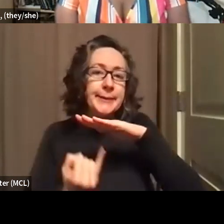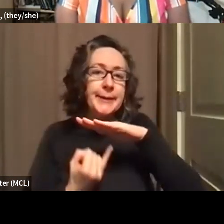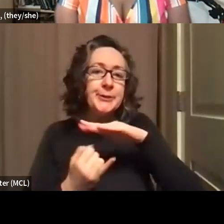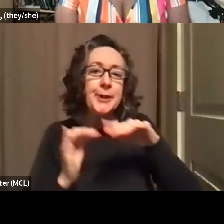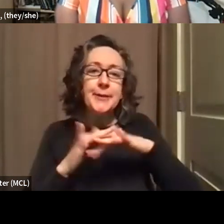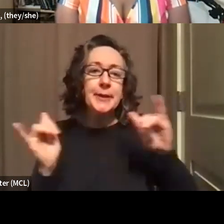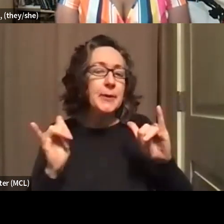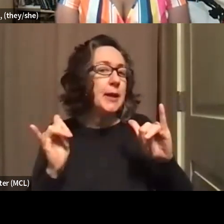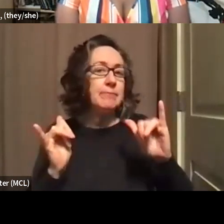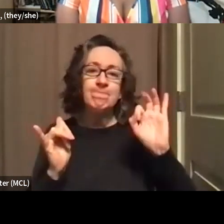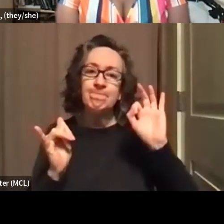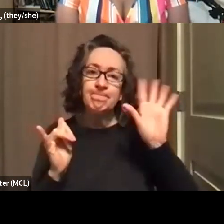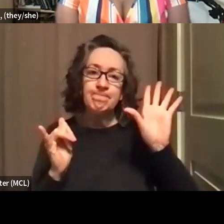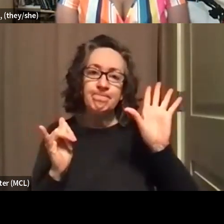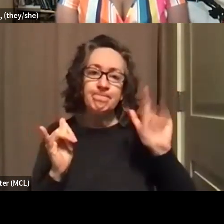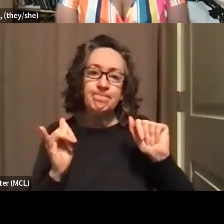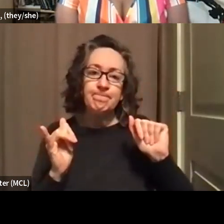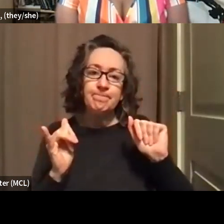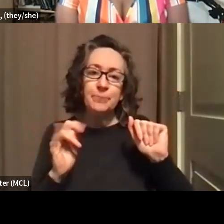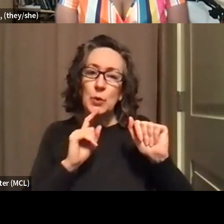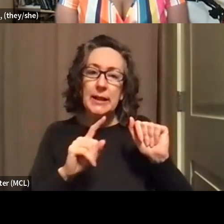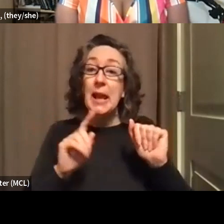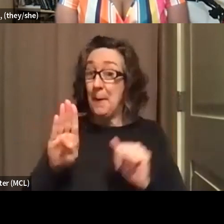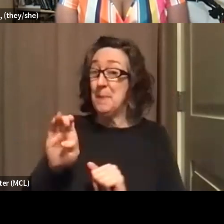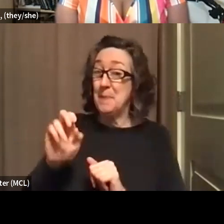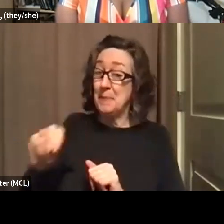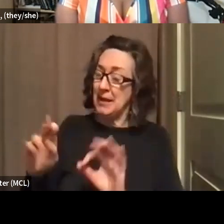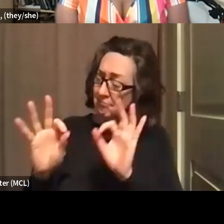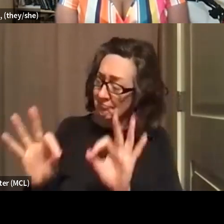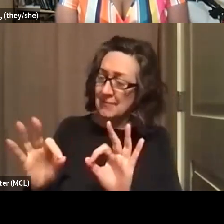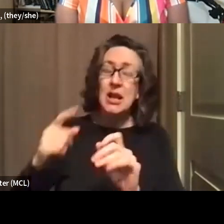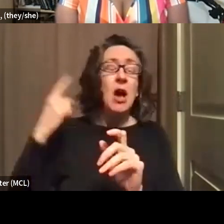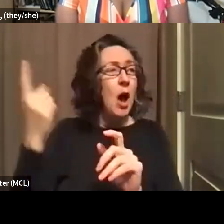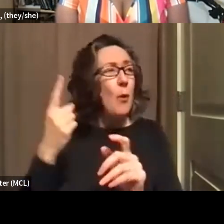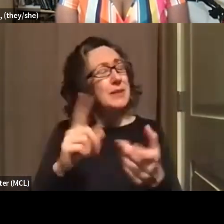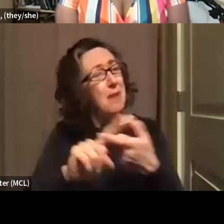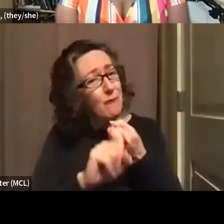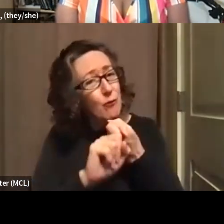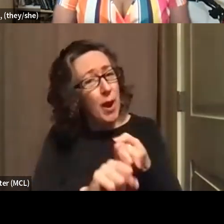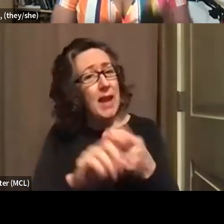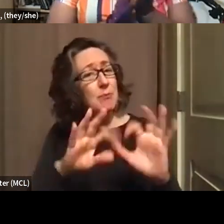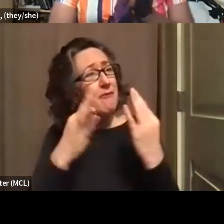It's kind of riffing off of what Bean said. Continue to be my friend and my family.